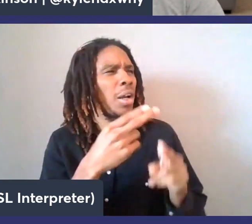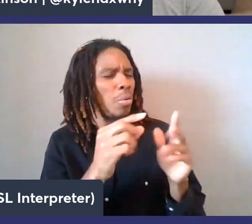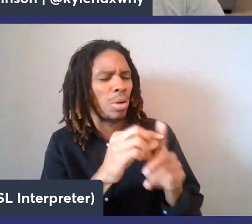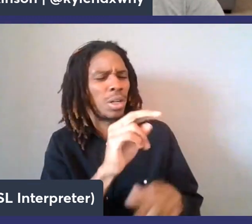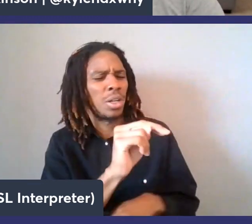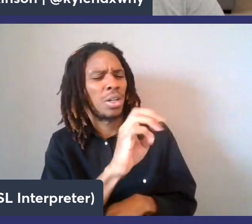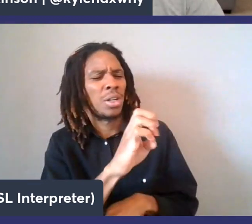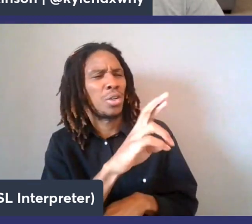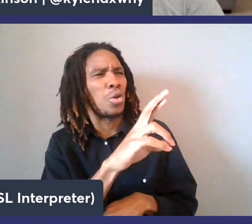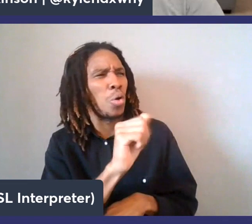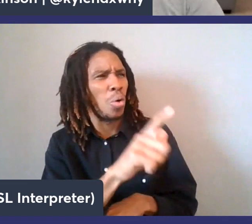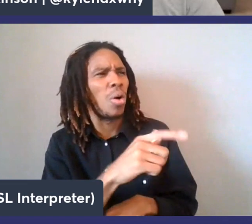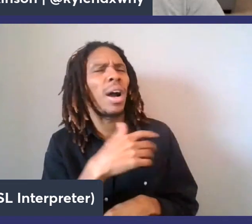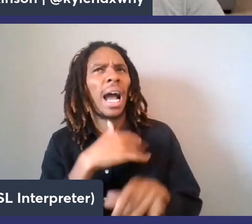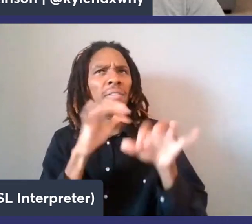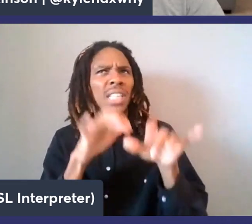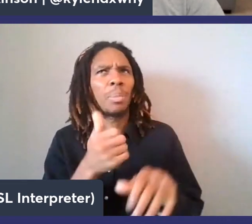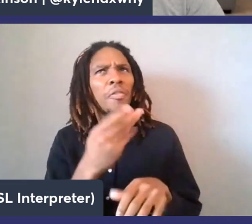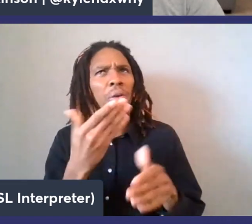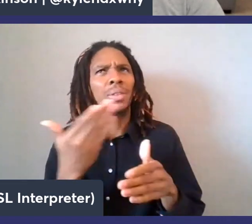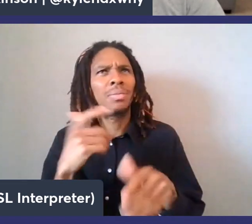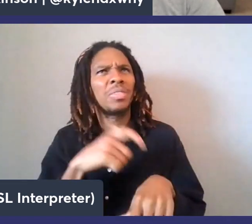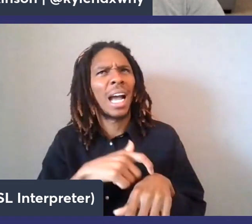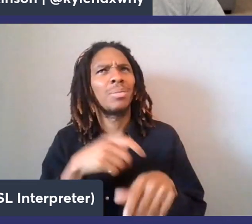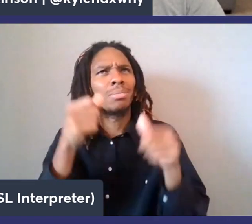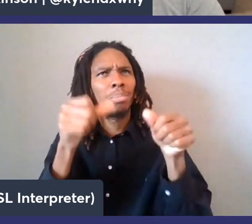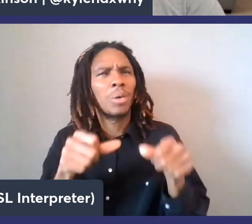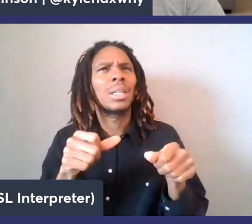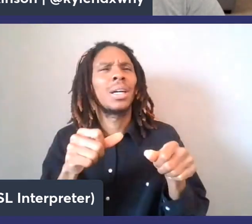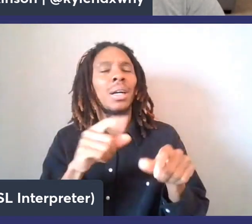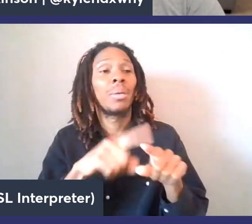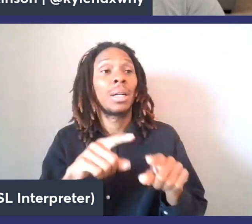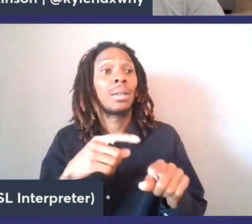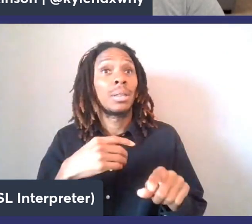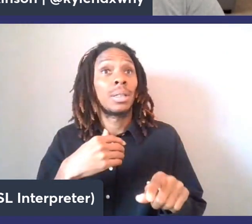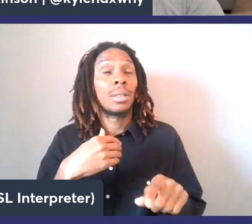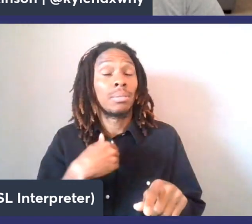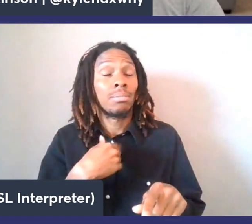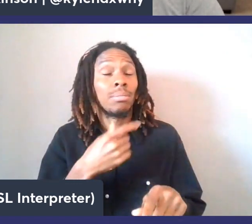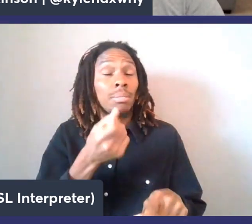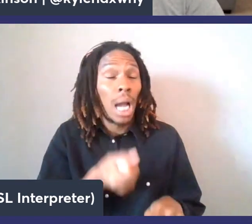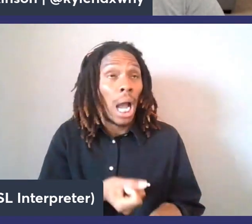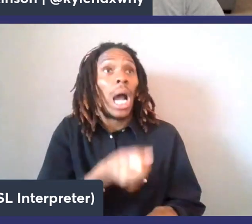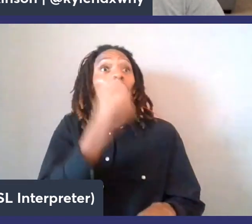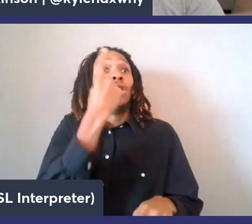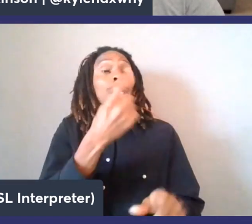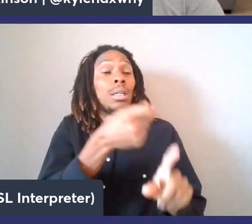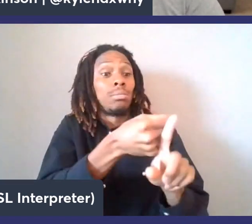and I've probably typed it a couple times in blog posts, but I have to admit I've never fully grasped what that means in this context,